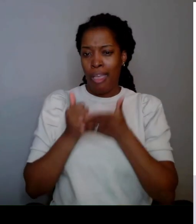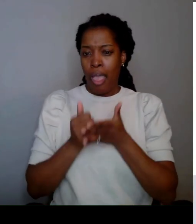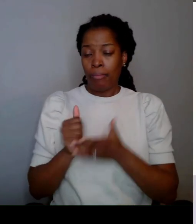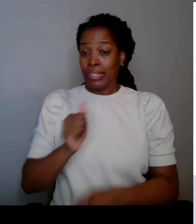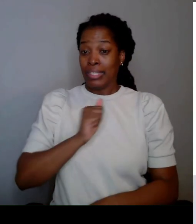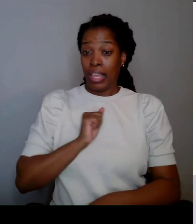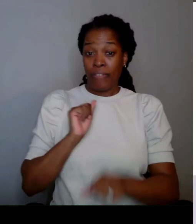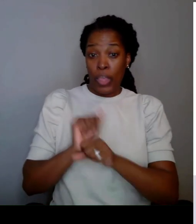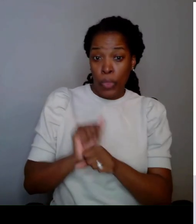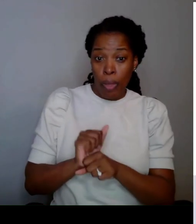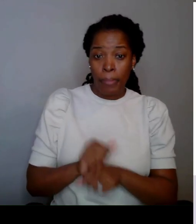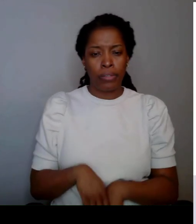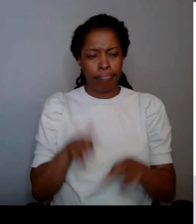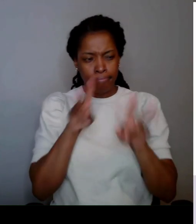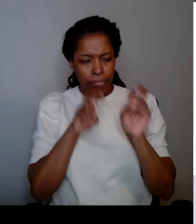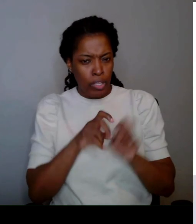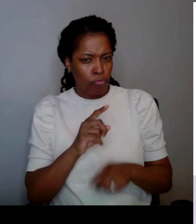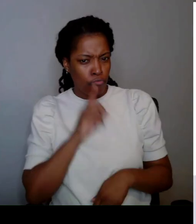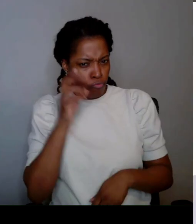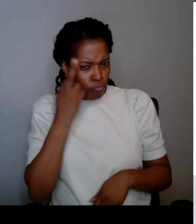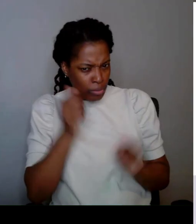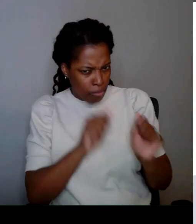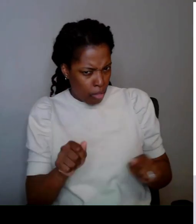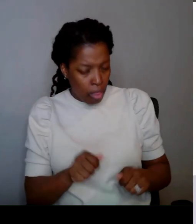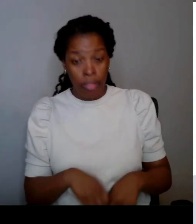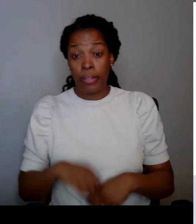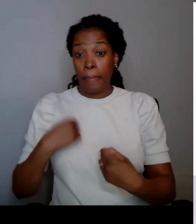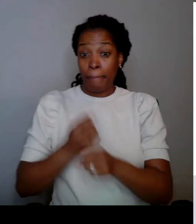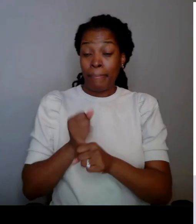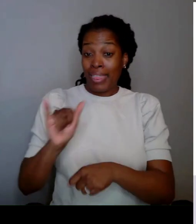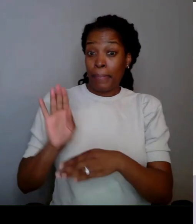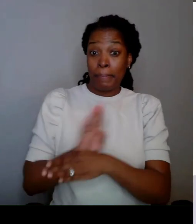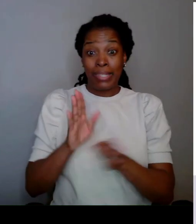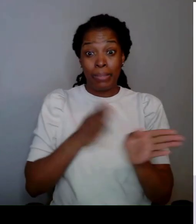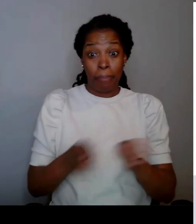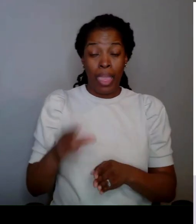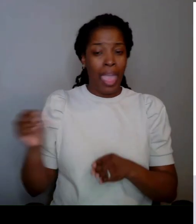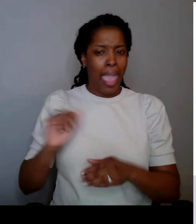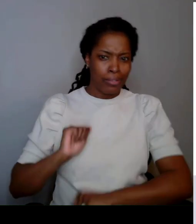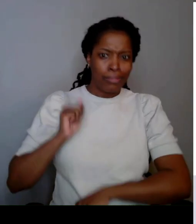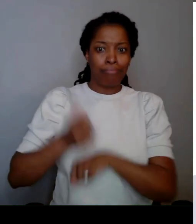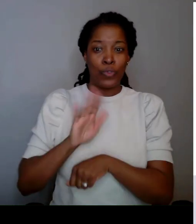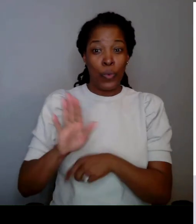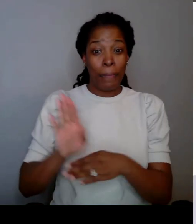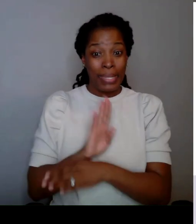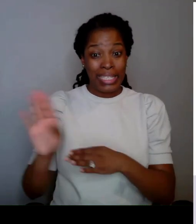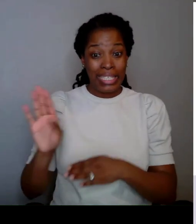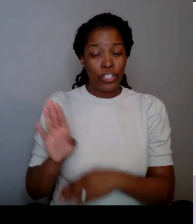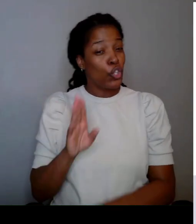and launch your business. You won't be doing this alone. DVR partners with you every step of the way.